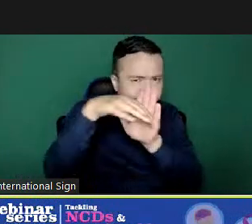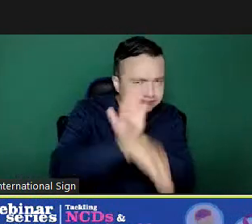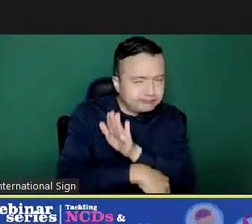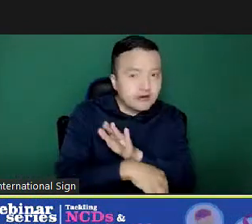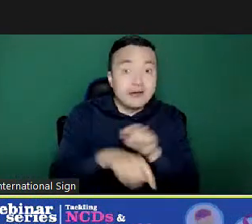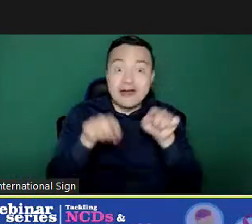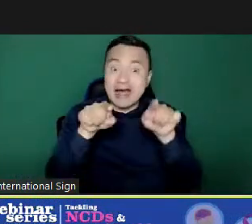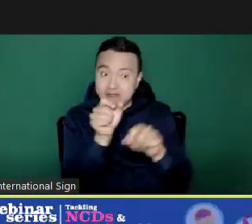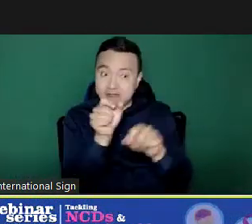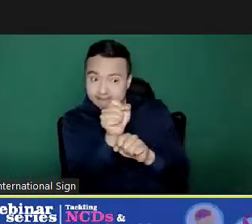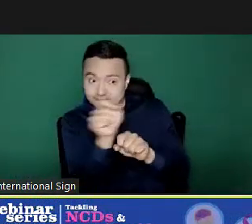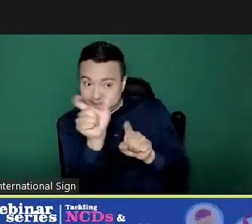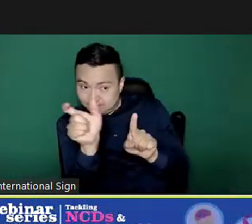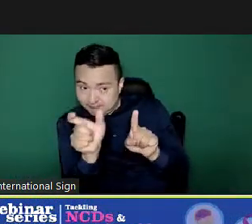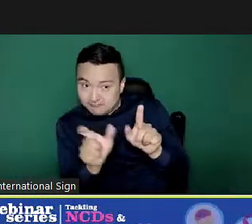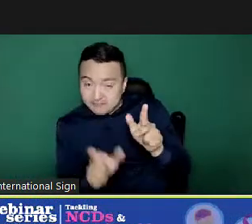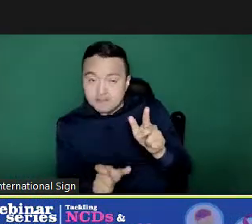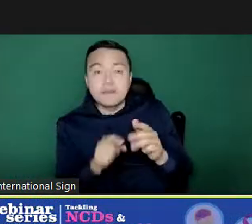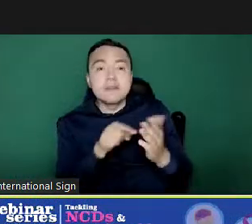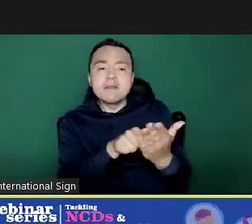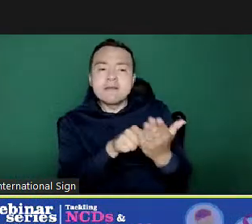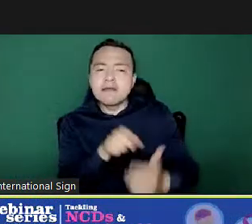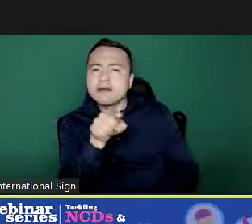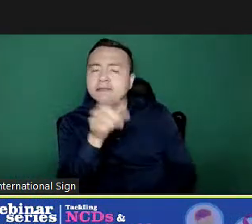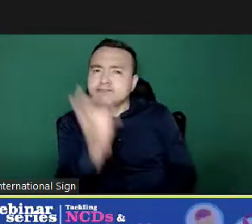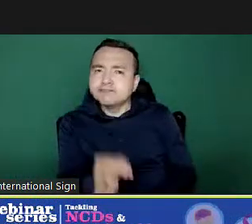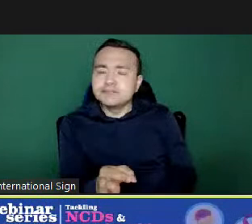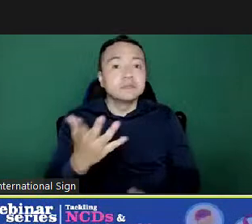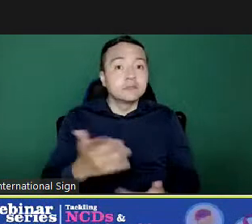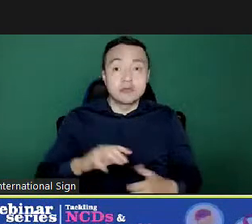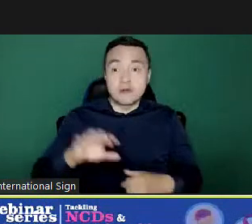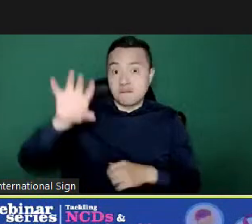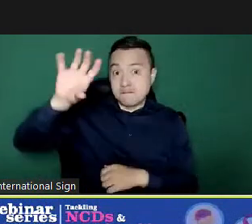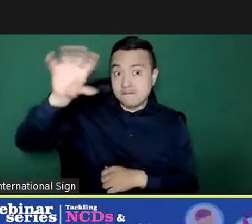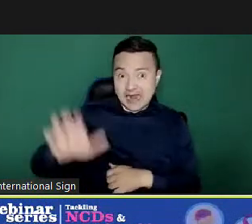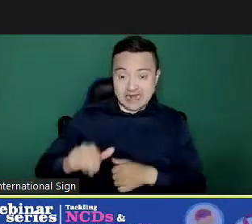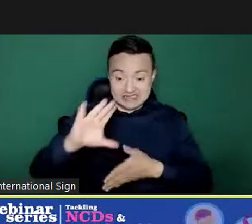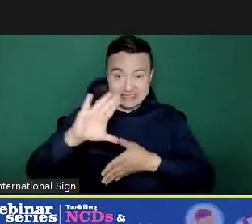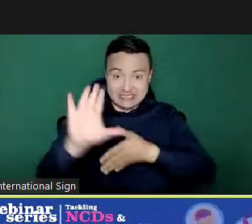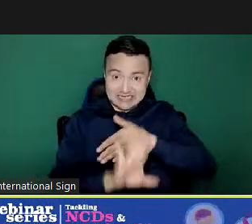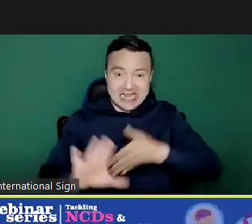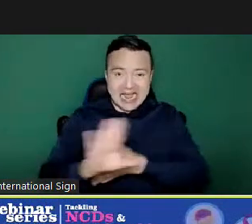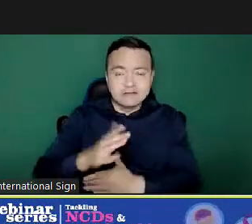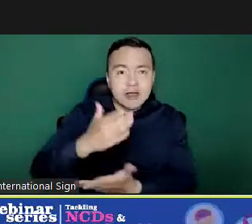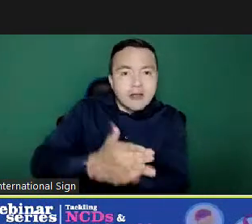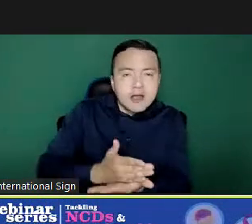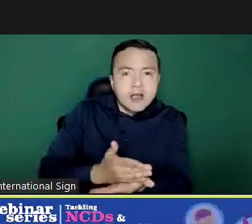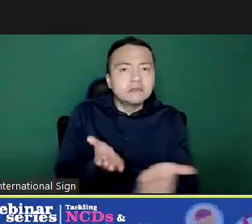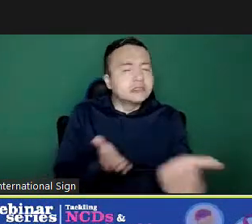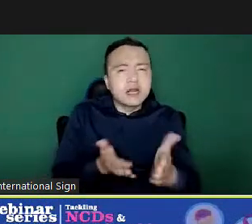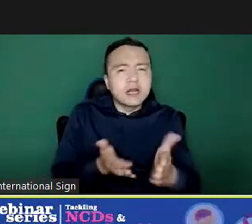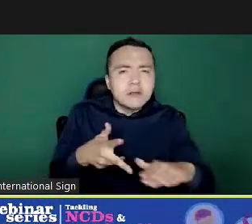reported disruptions to NCD services. This took place because many persons were deployed to the